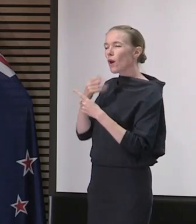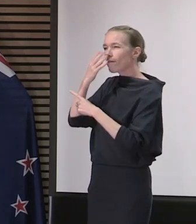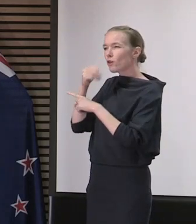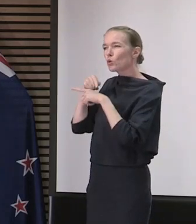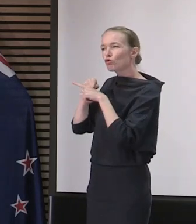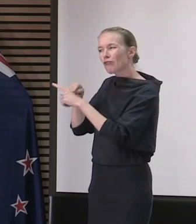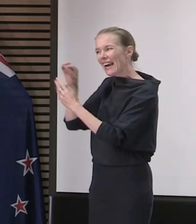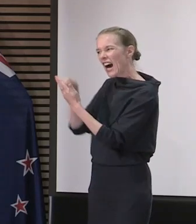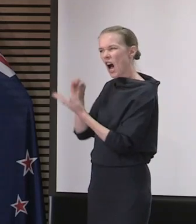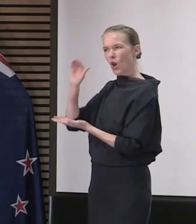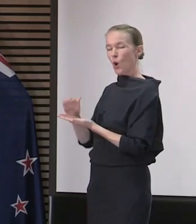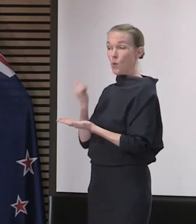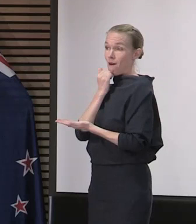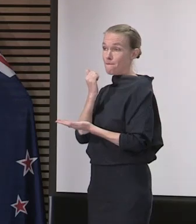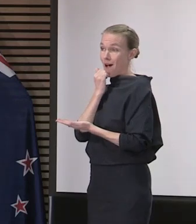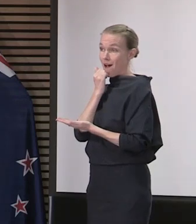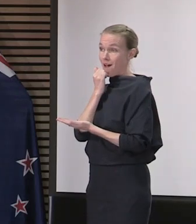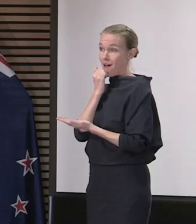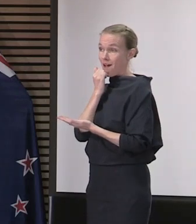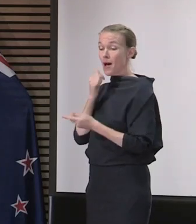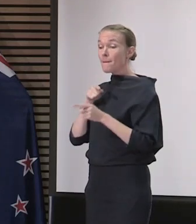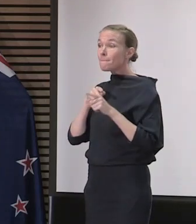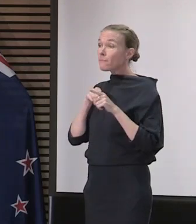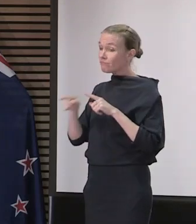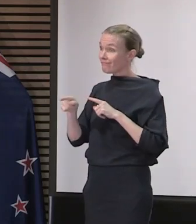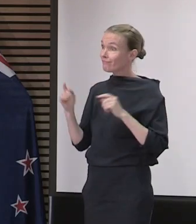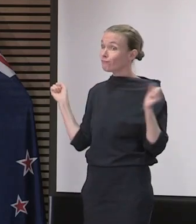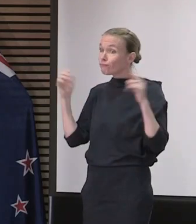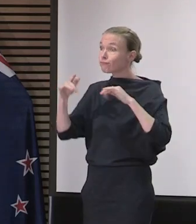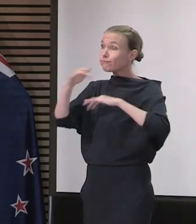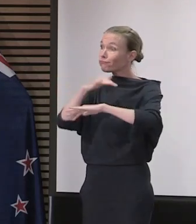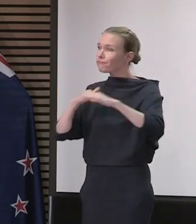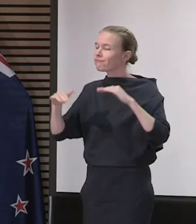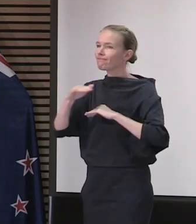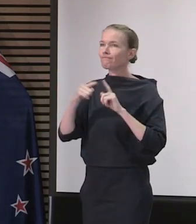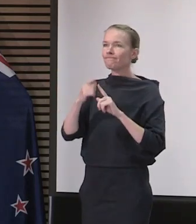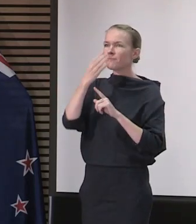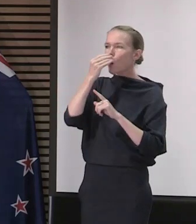influenza -like illness is very, very low, a direct result of the period of